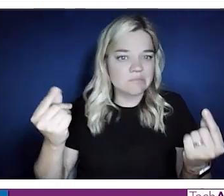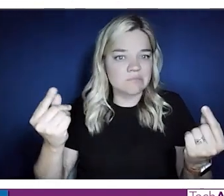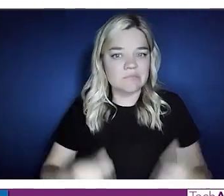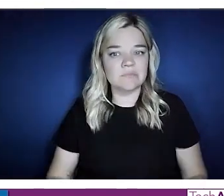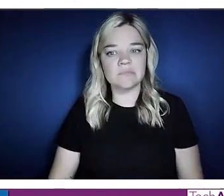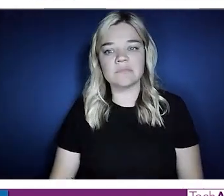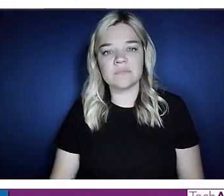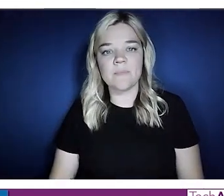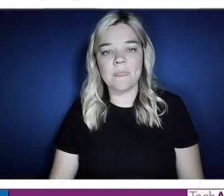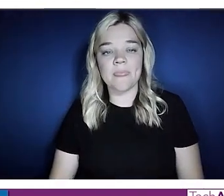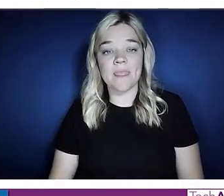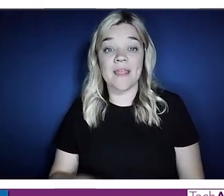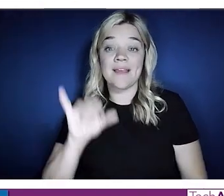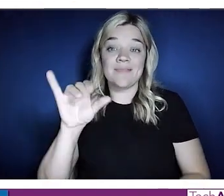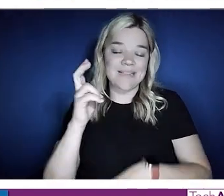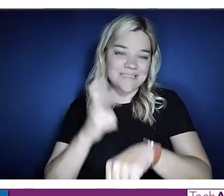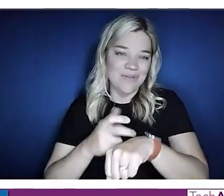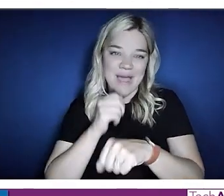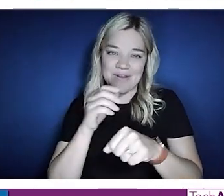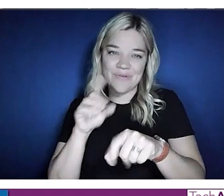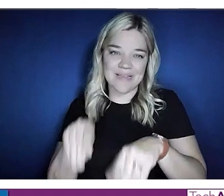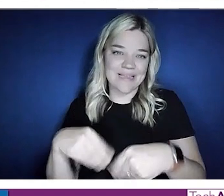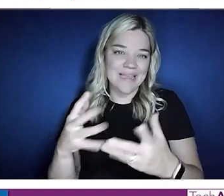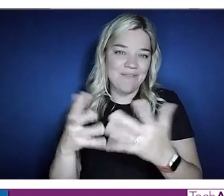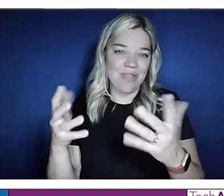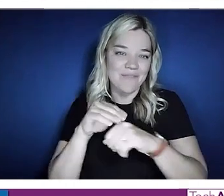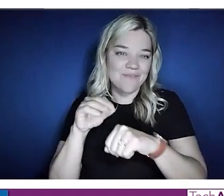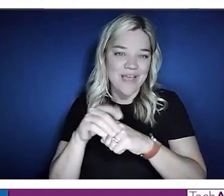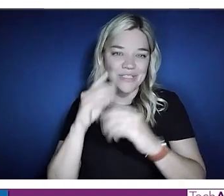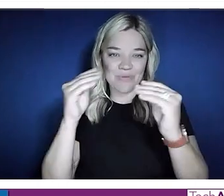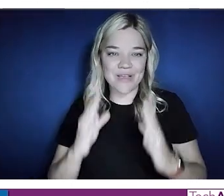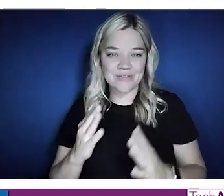That is really difficult. I don't give a lot of advice to professors because we are on the publisher side, so we